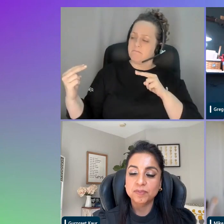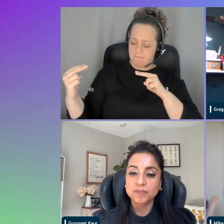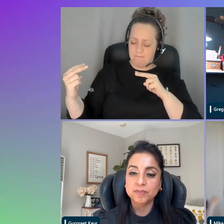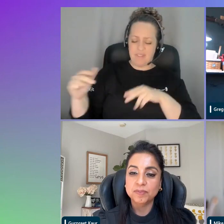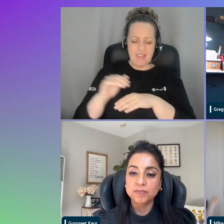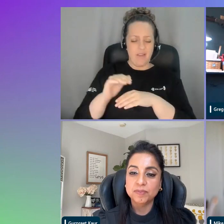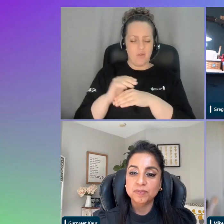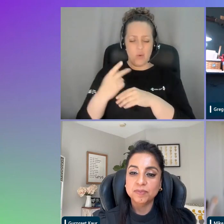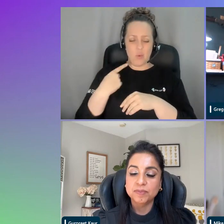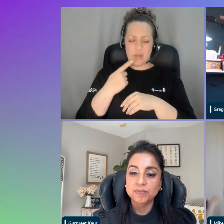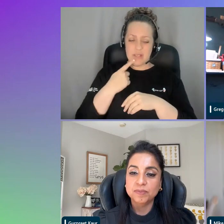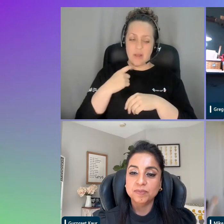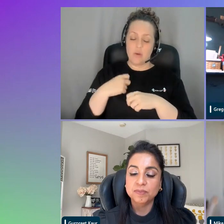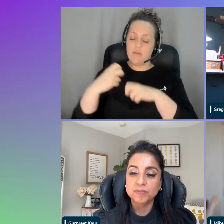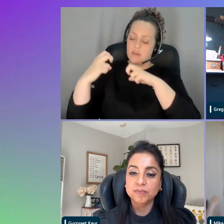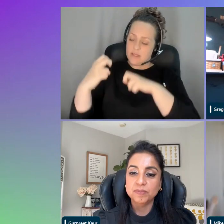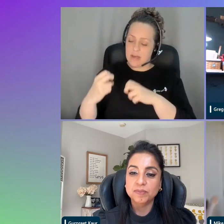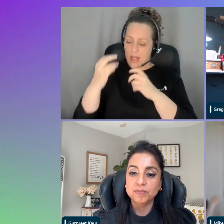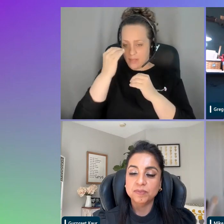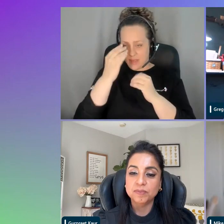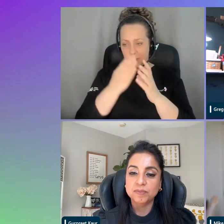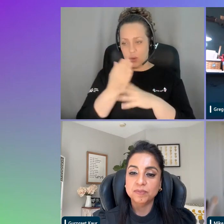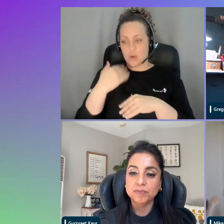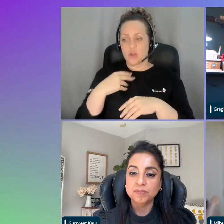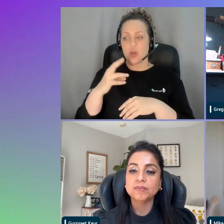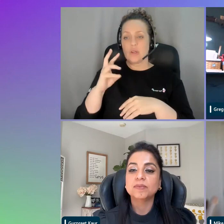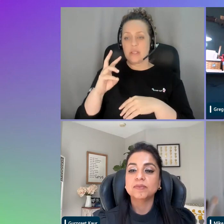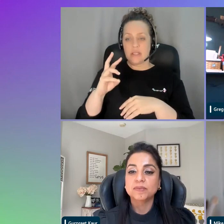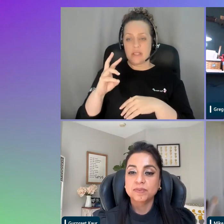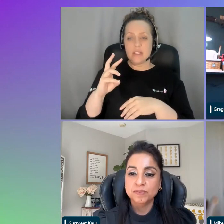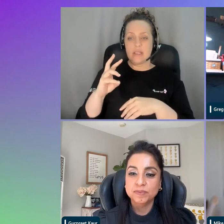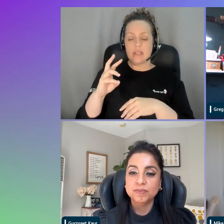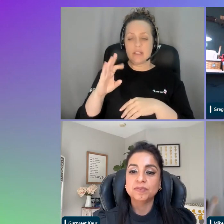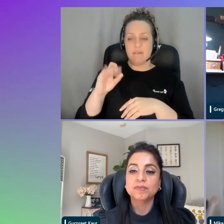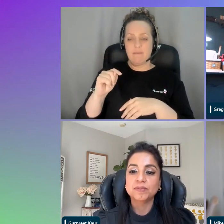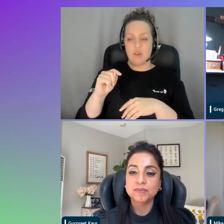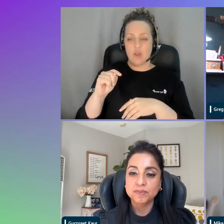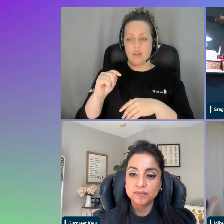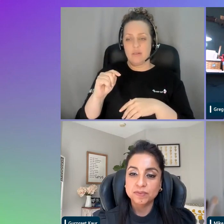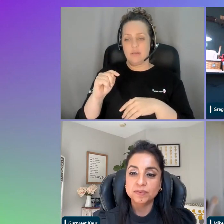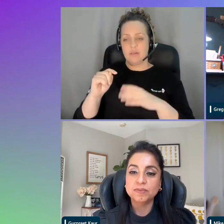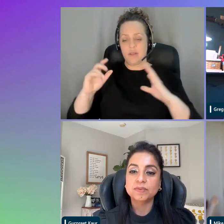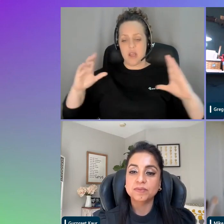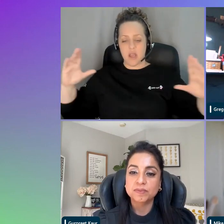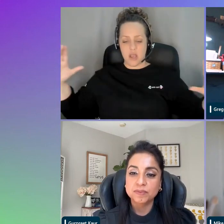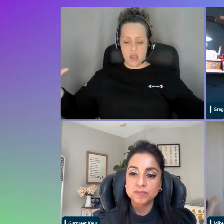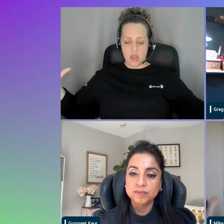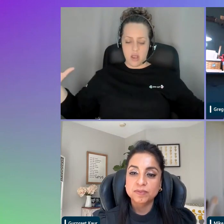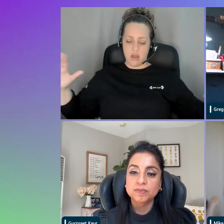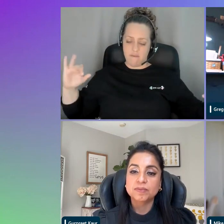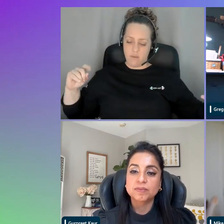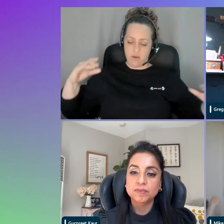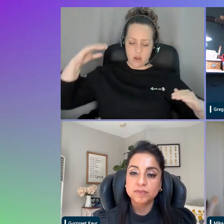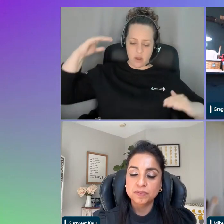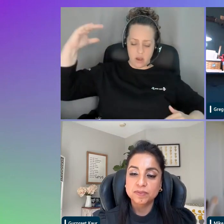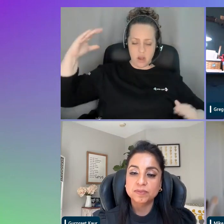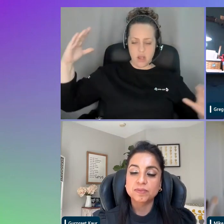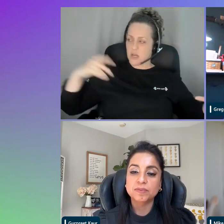, okay, we got to really sit down and think this through. And so we took a six foot by four foot whiteboard and we took an ink marker. And I said, write down every product you know of